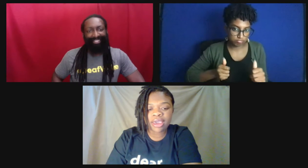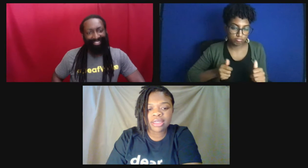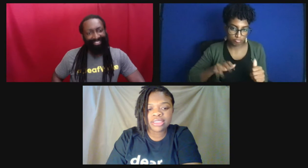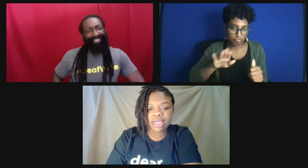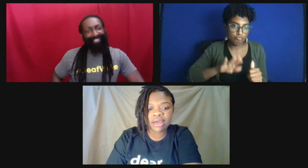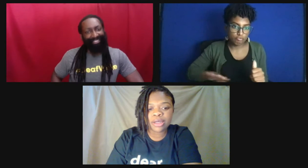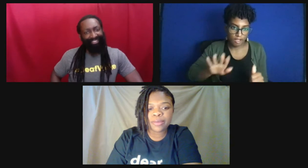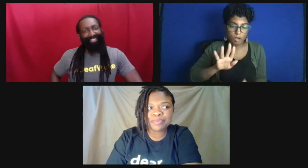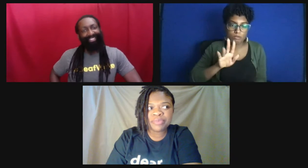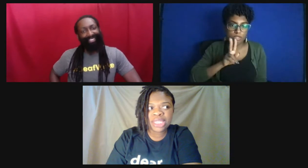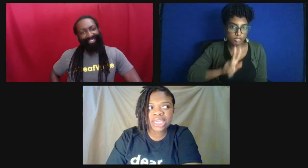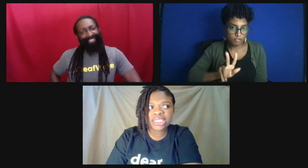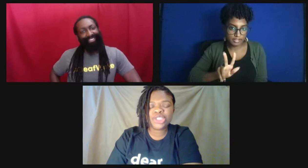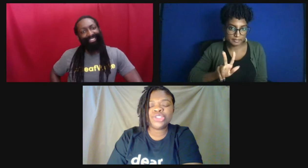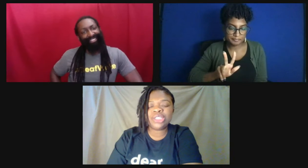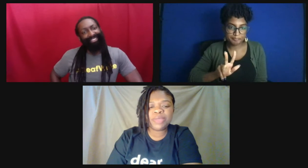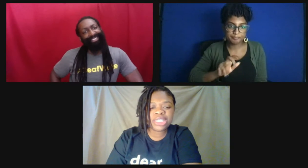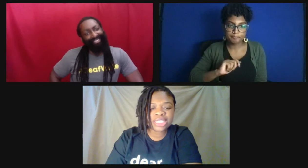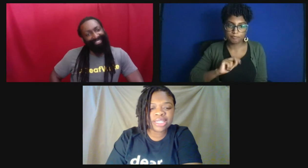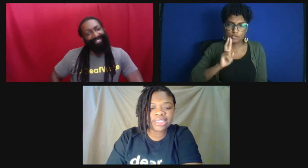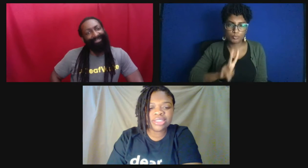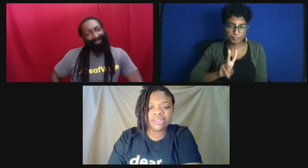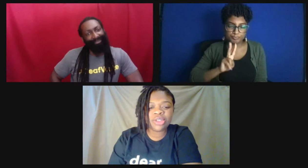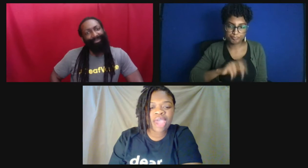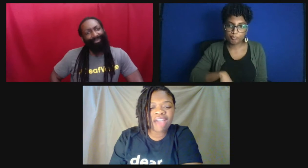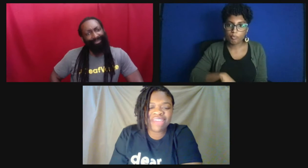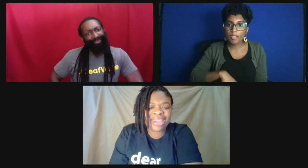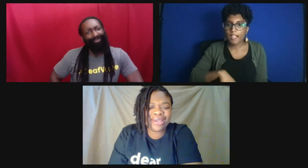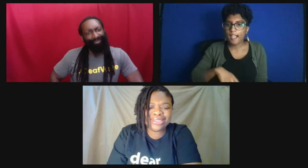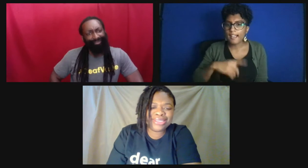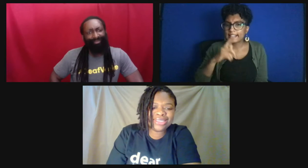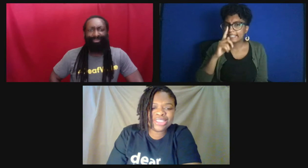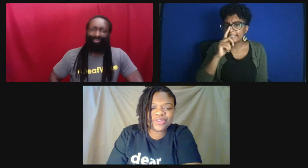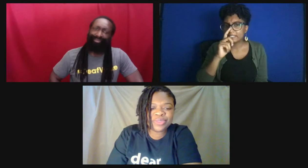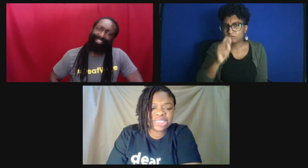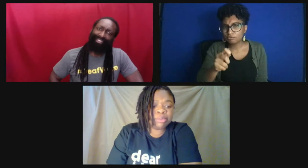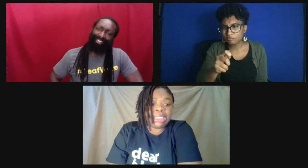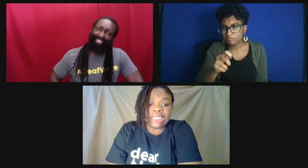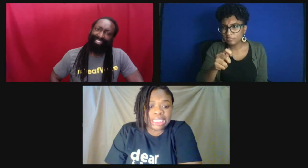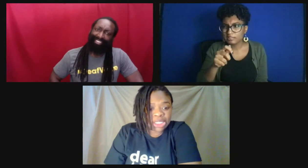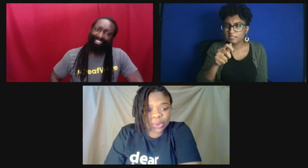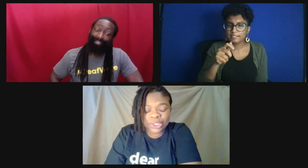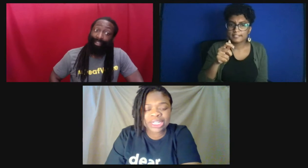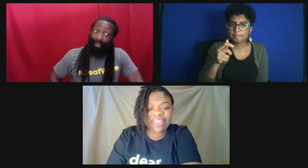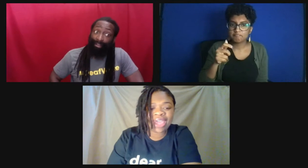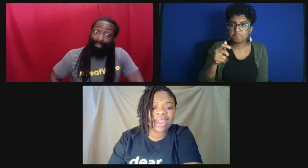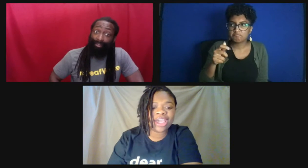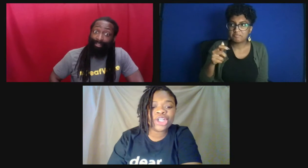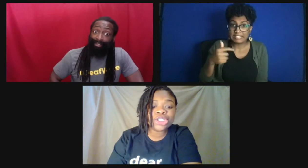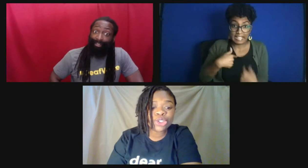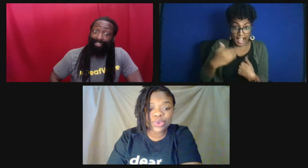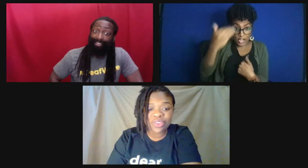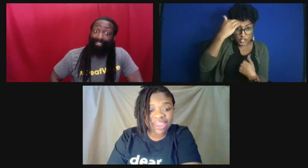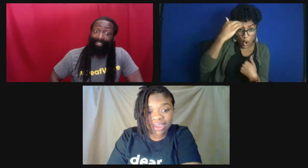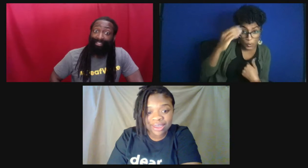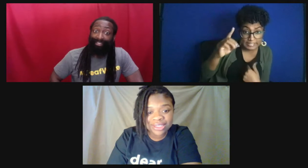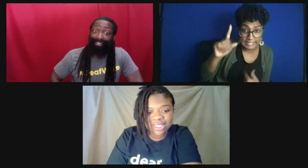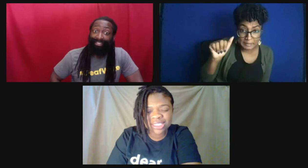and it's interesting because I didn't have any idea of disability or that I couldn't do things